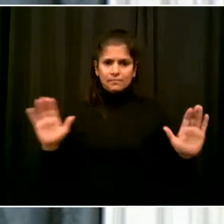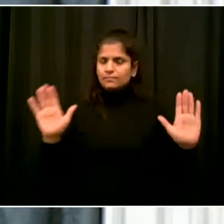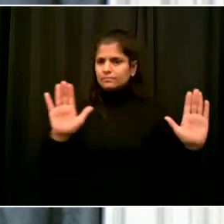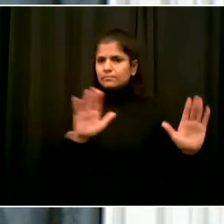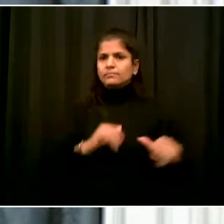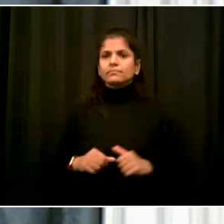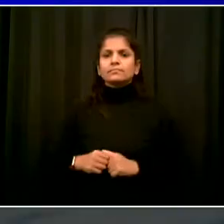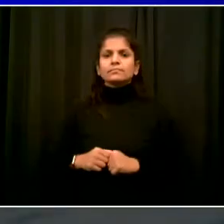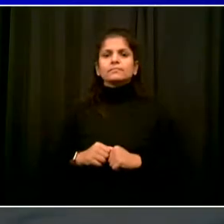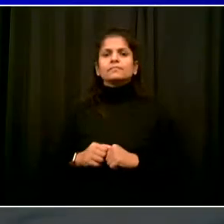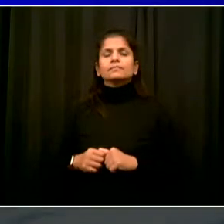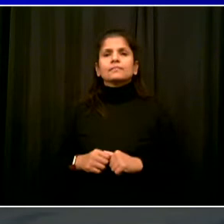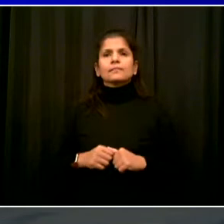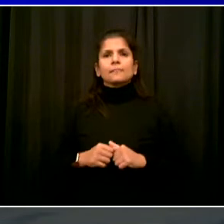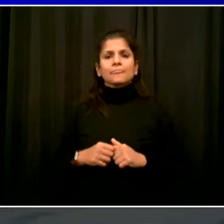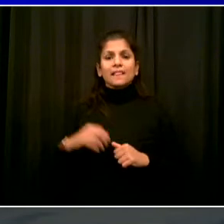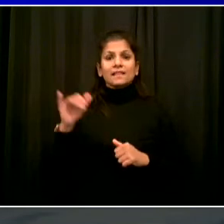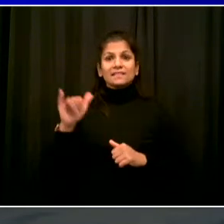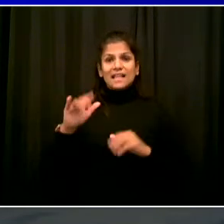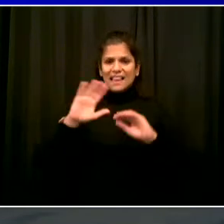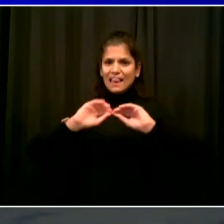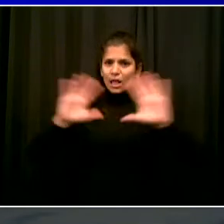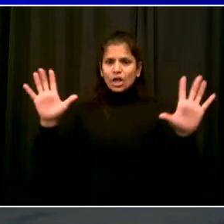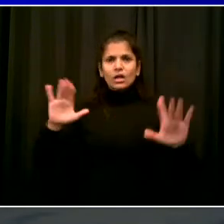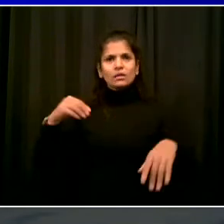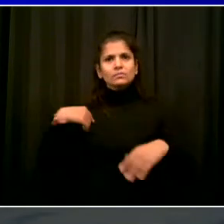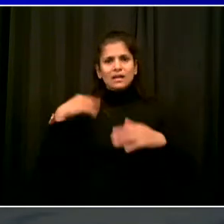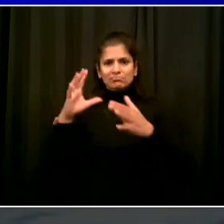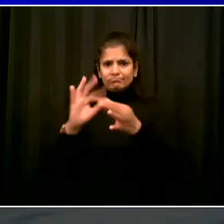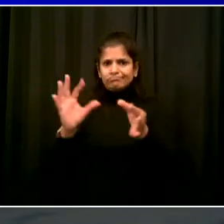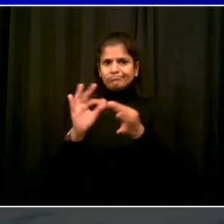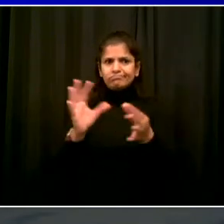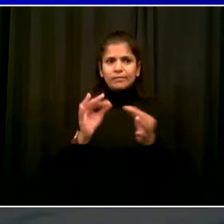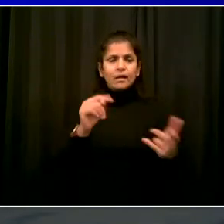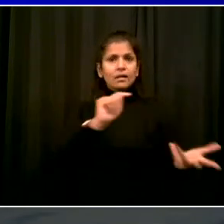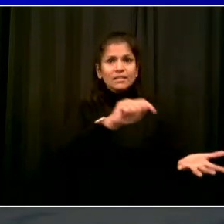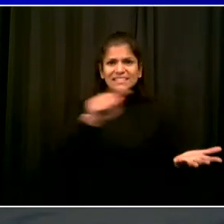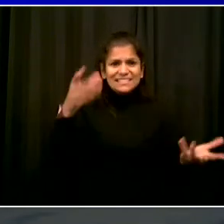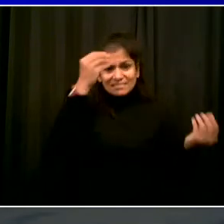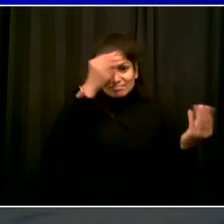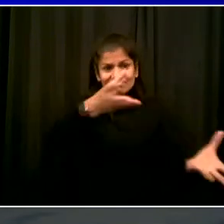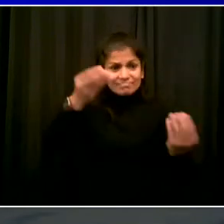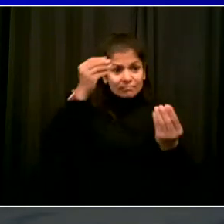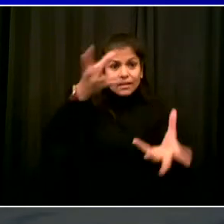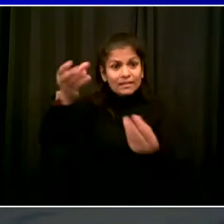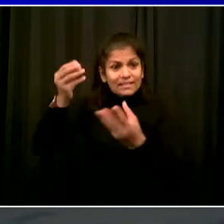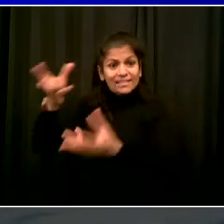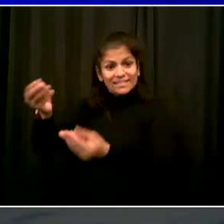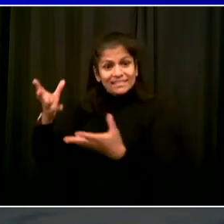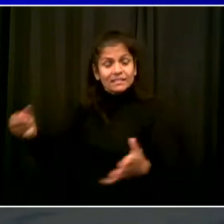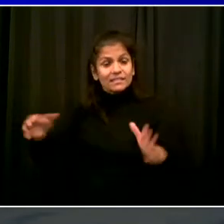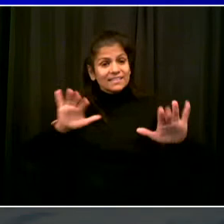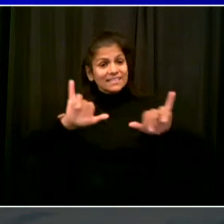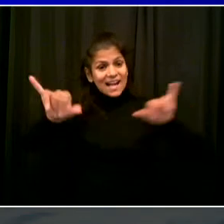THIS HOLIDAY SEASON IF IT CAN BE AT ALL AVOIDED. STAY SAFE, STTAY HOME IS OUR CLEAR MESSAGE TO NEW YORKERS